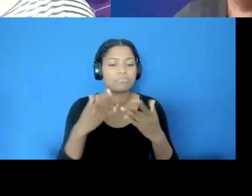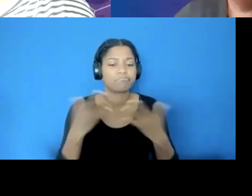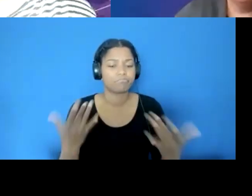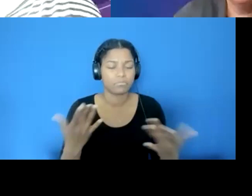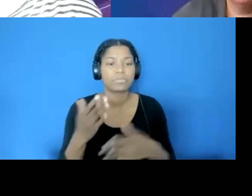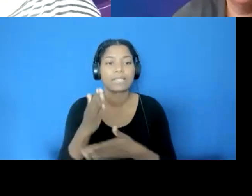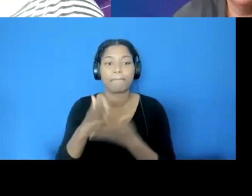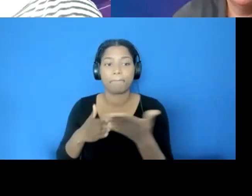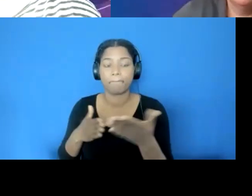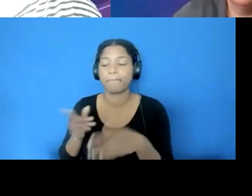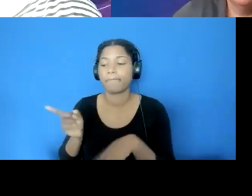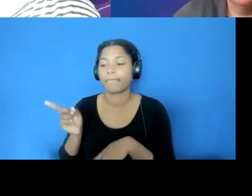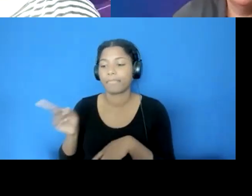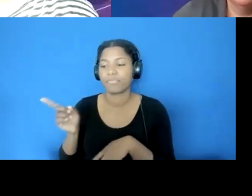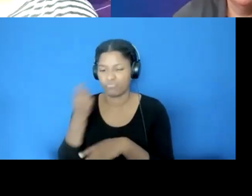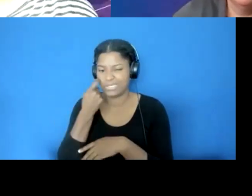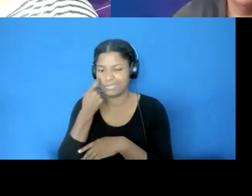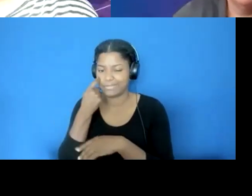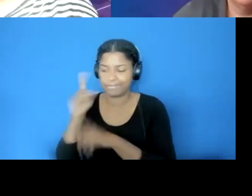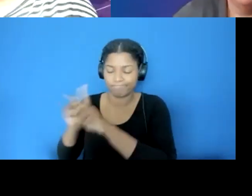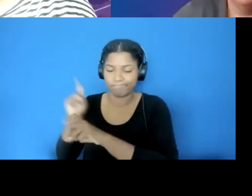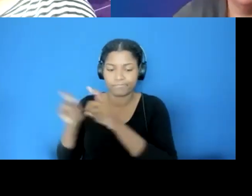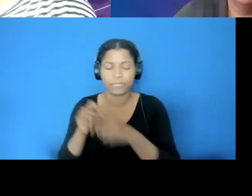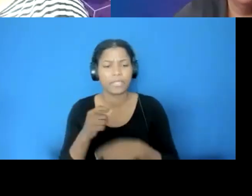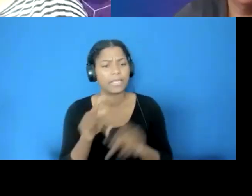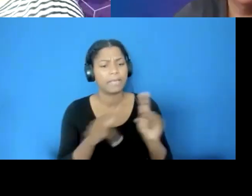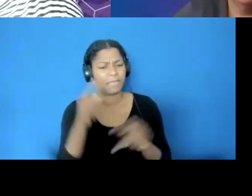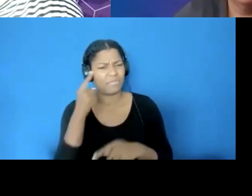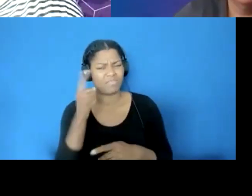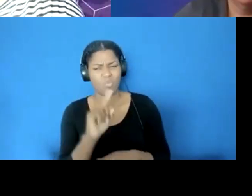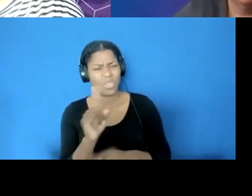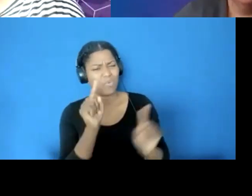in the questions that came in, is where do you go at NSF when you do have a question?